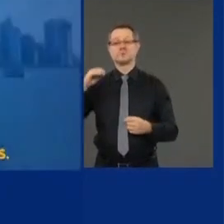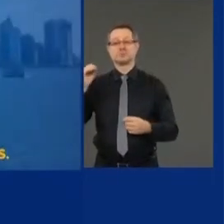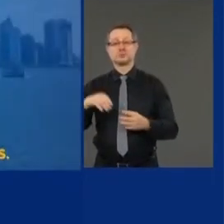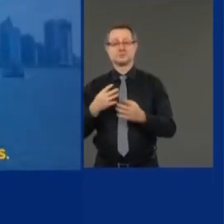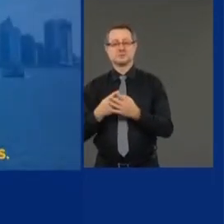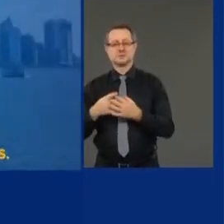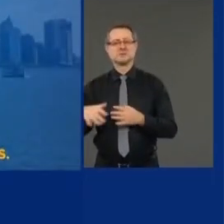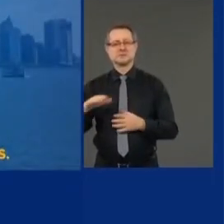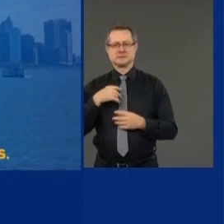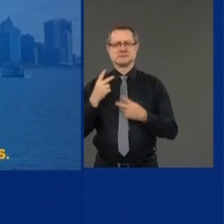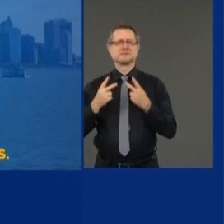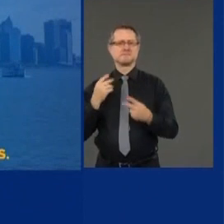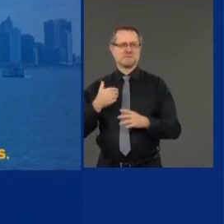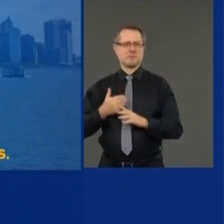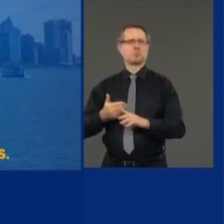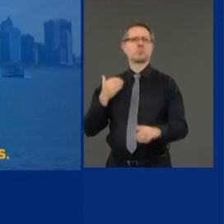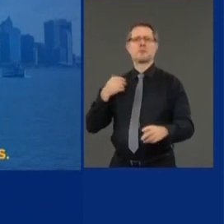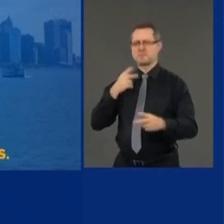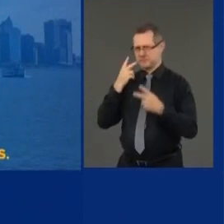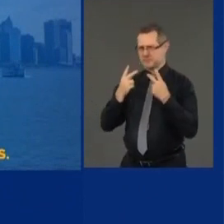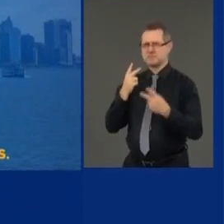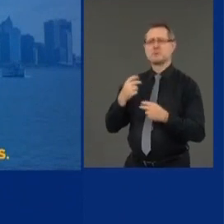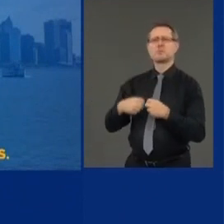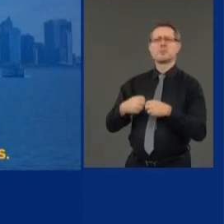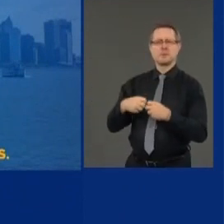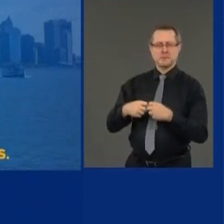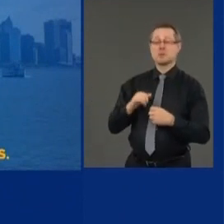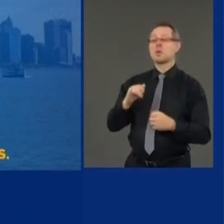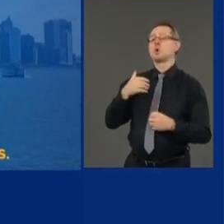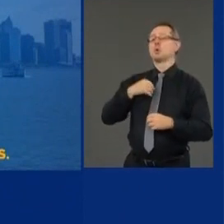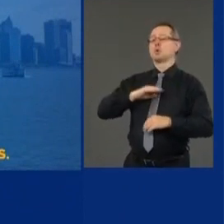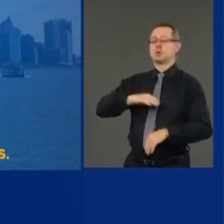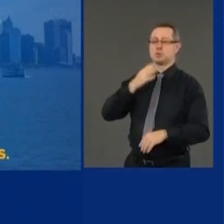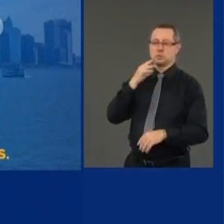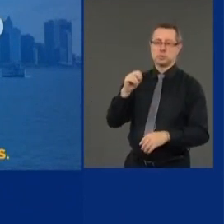TESTED.